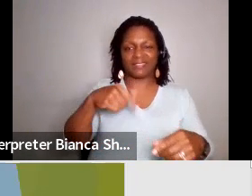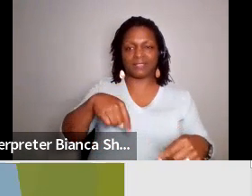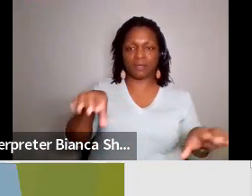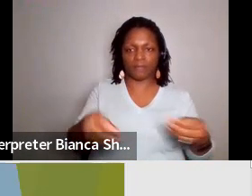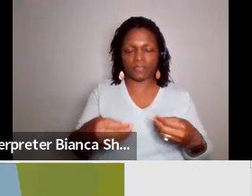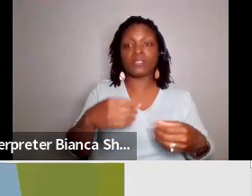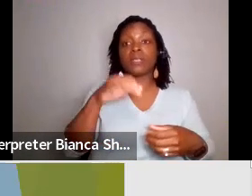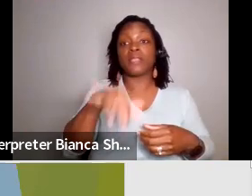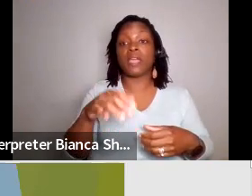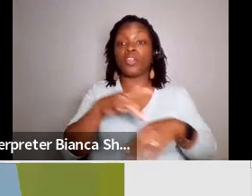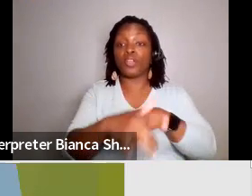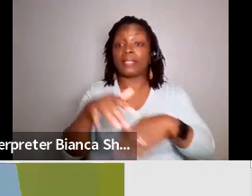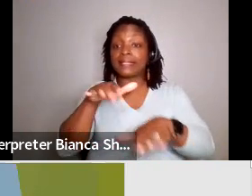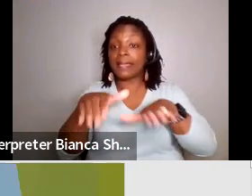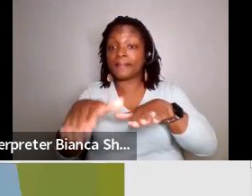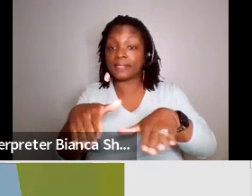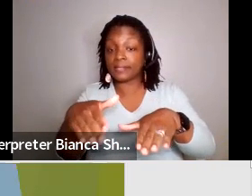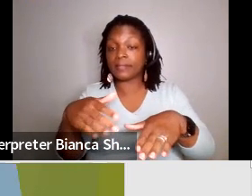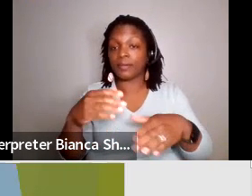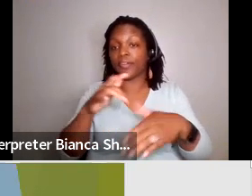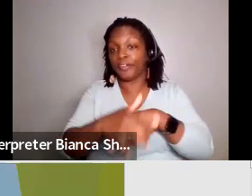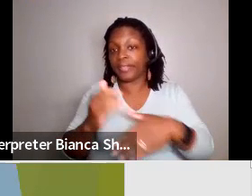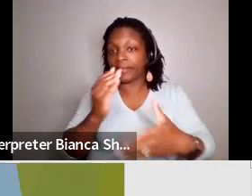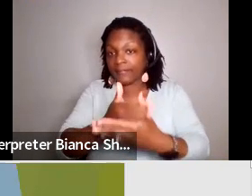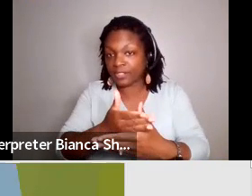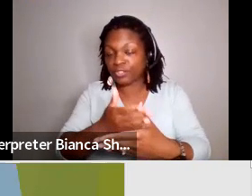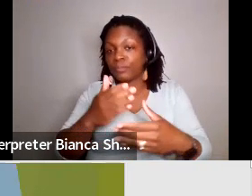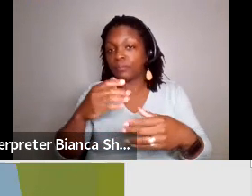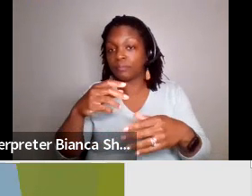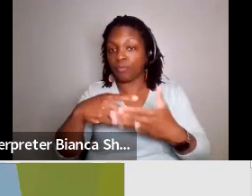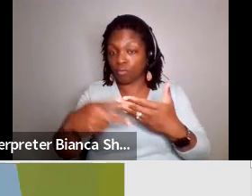So our our early intervention program here in Louisiana.